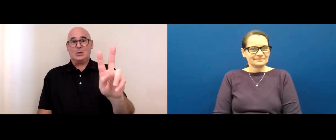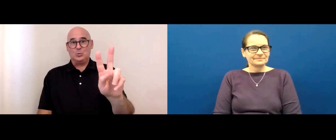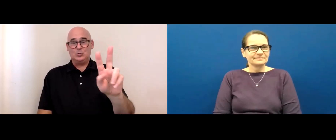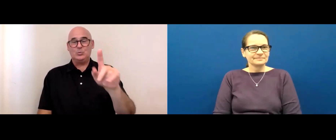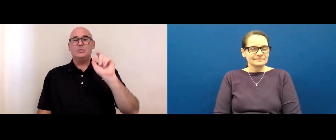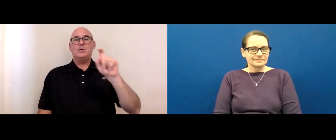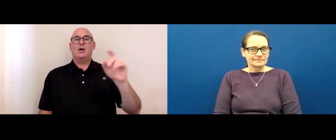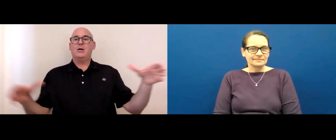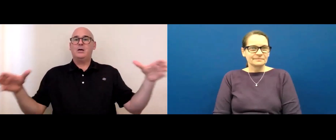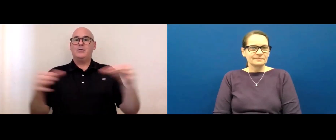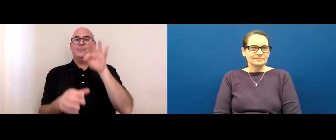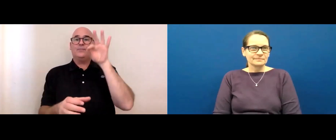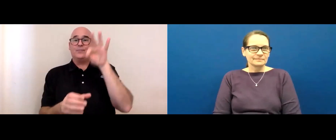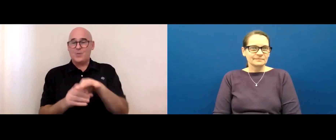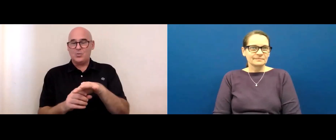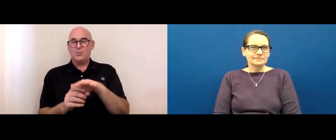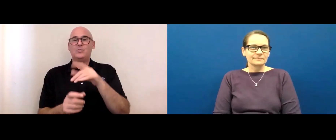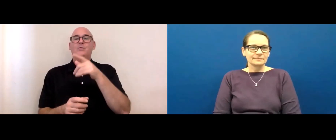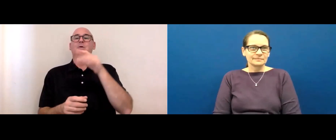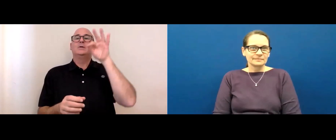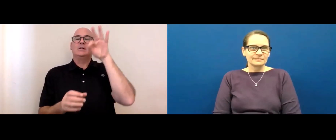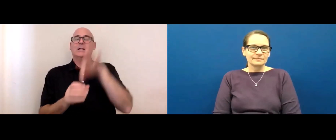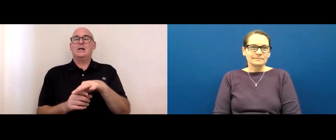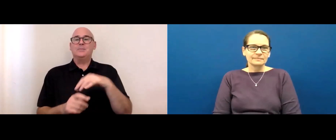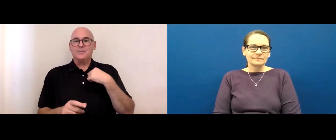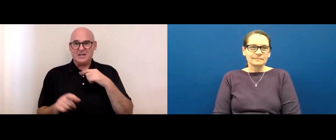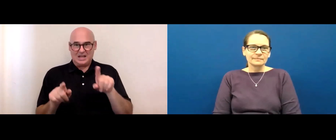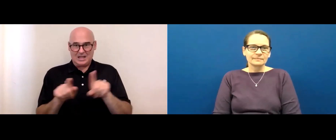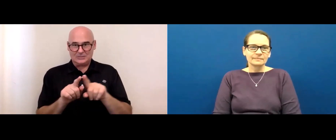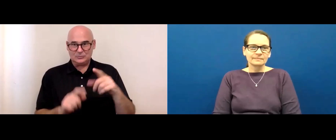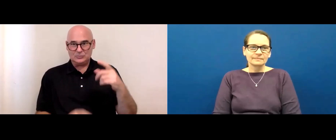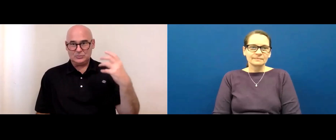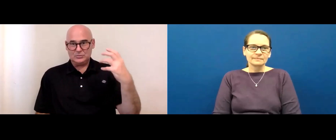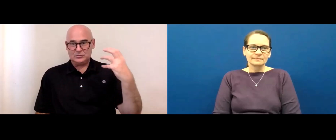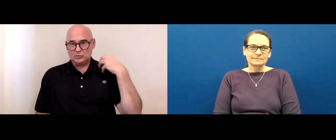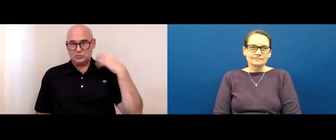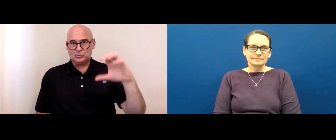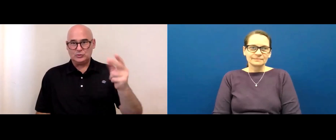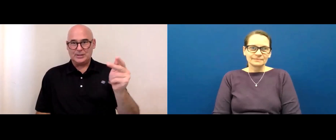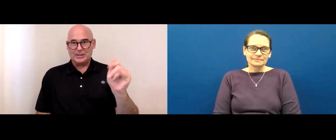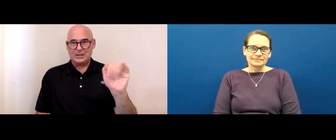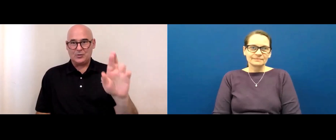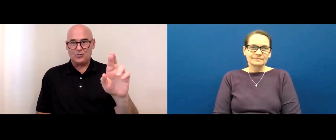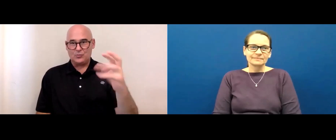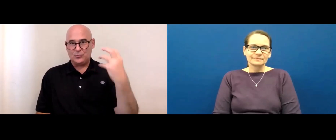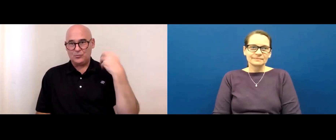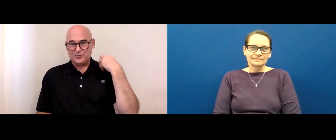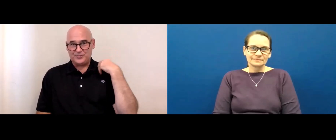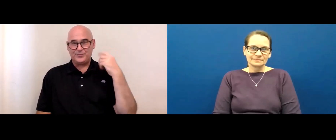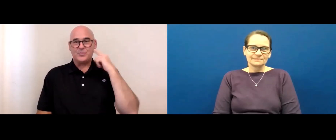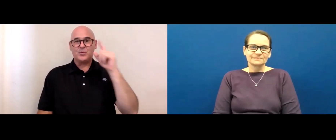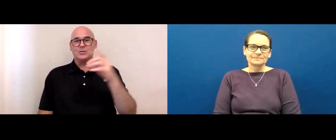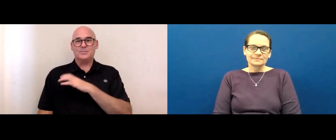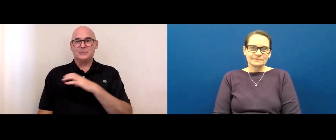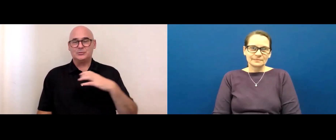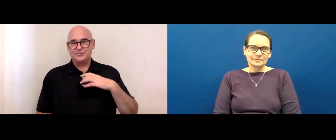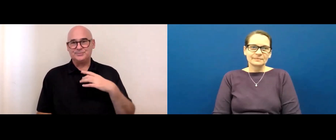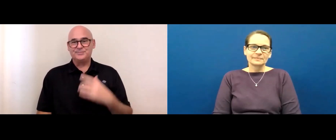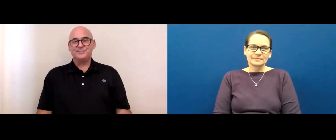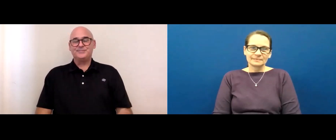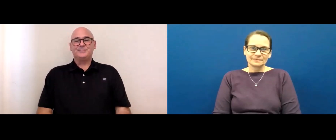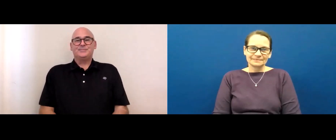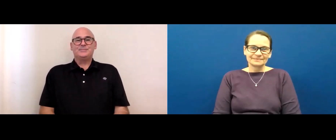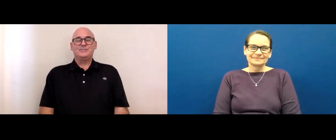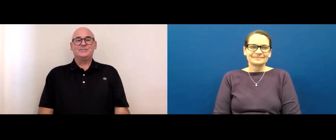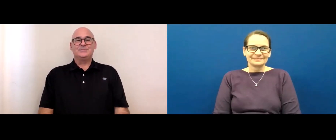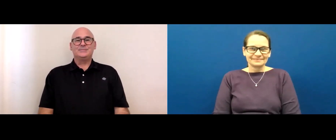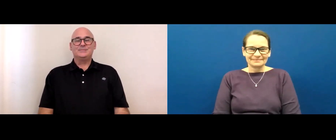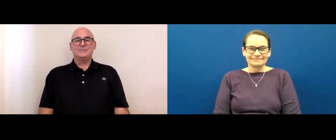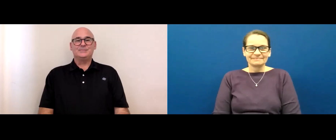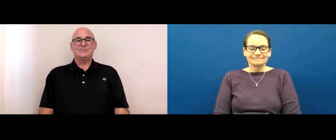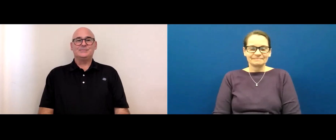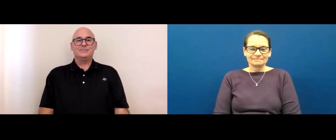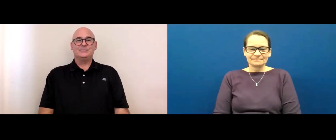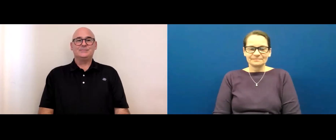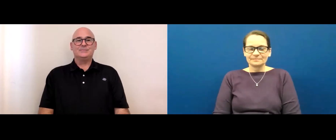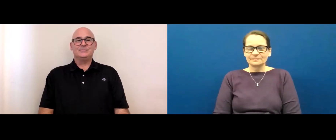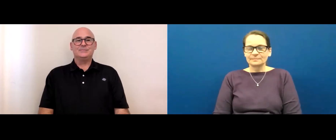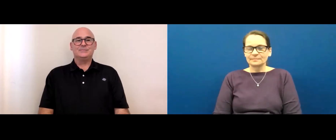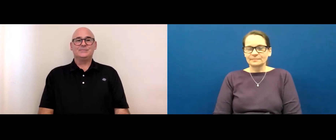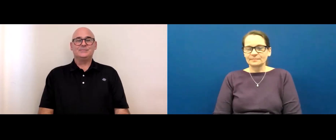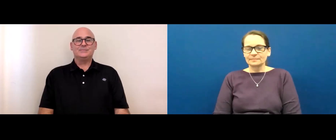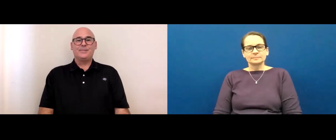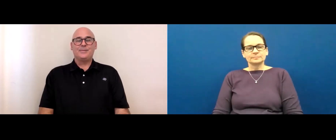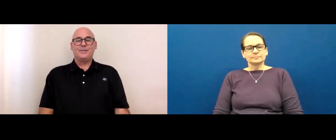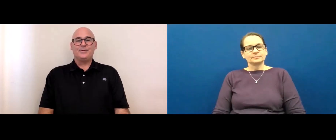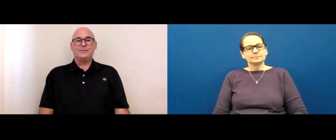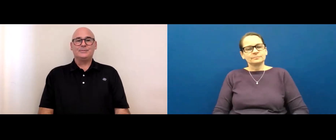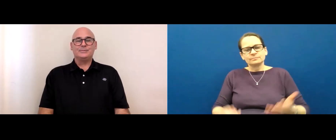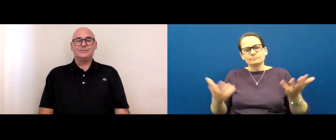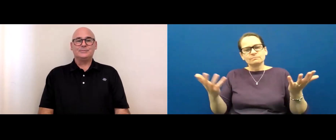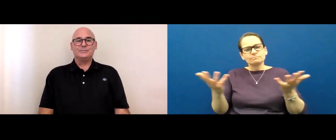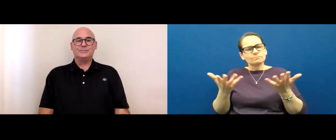the commission met and voted and elected me as its chair